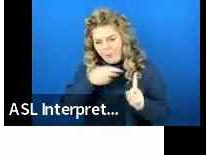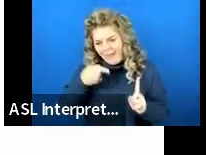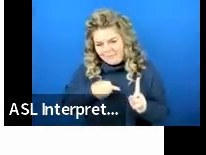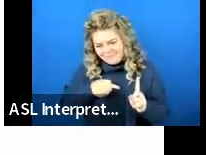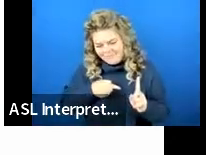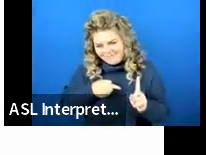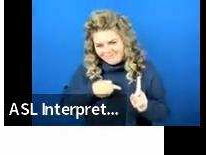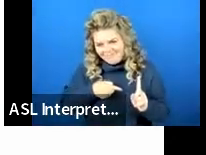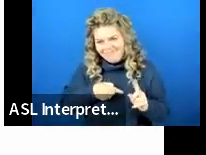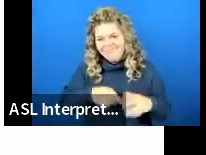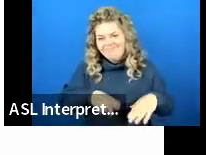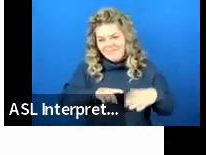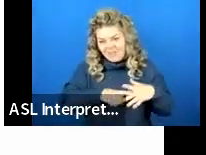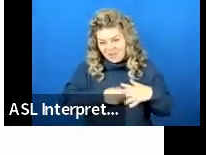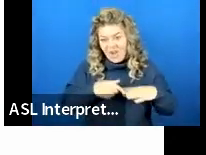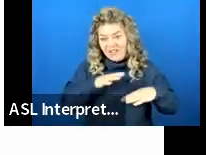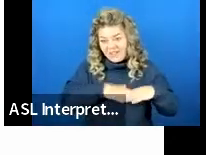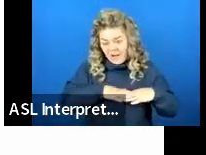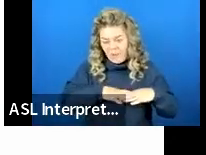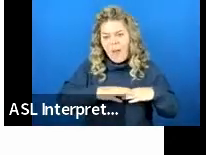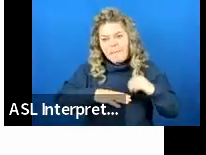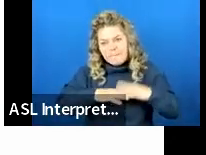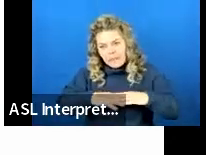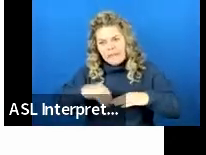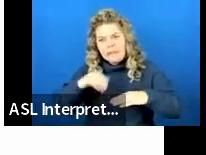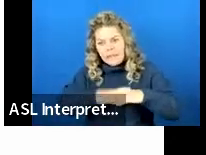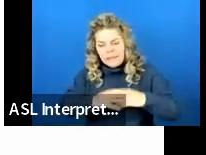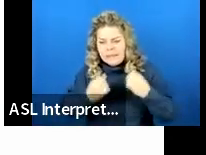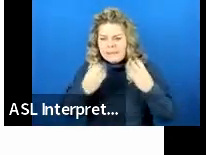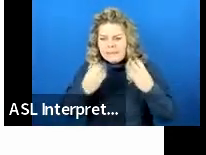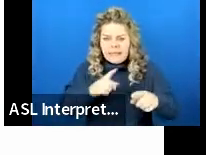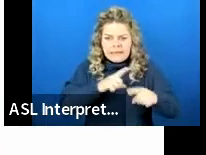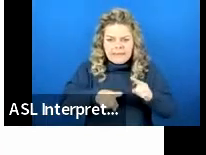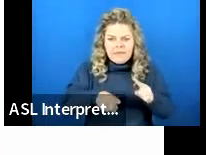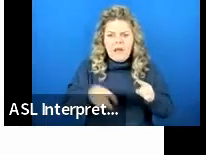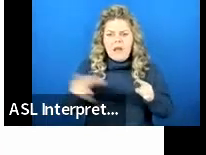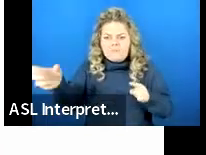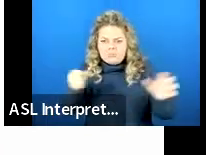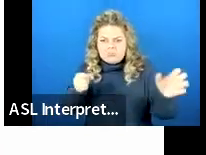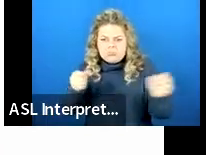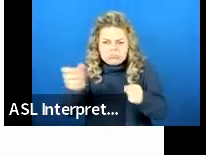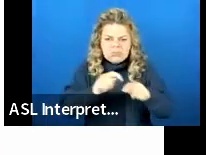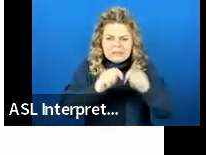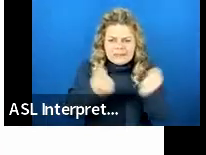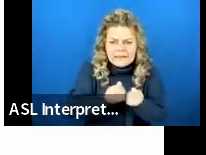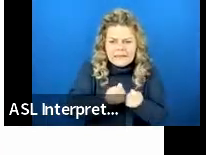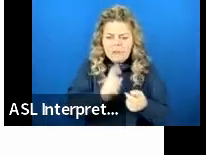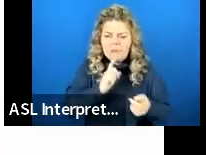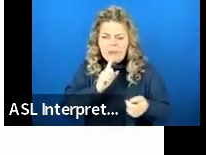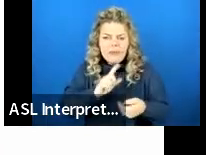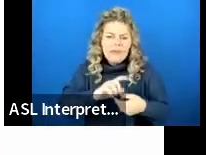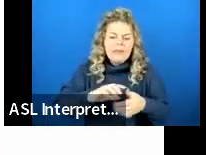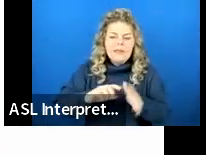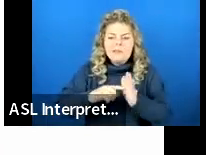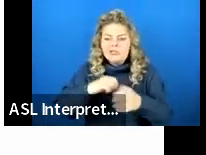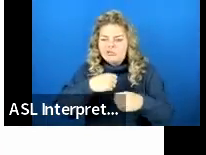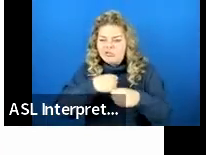So we are intentionally building interdisciplinary teams that shape what and how we teach. Thanks to the office